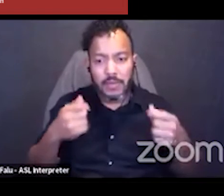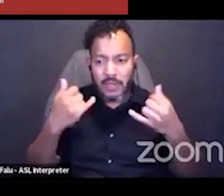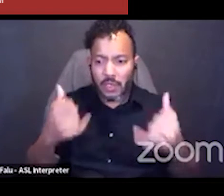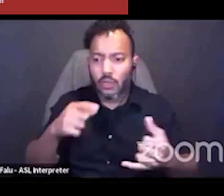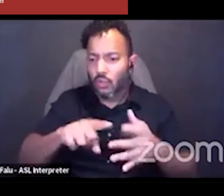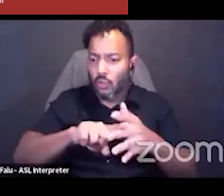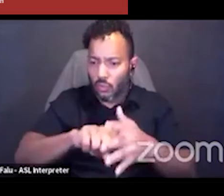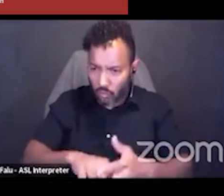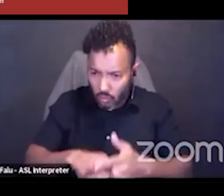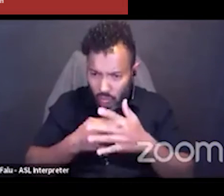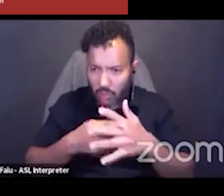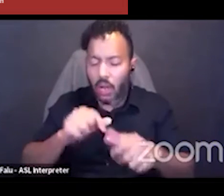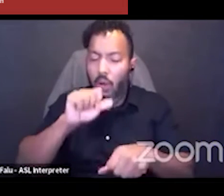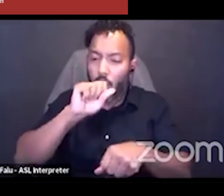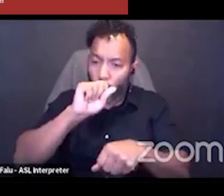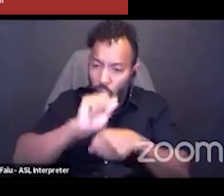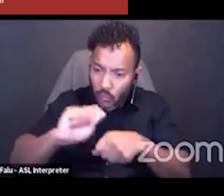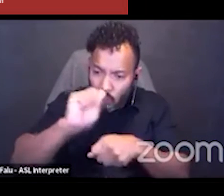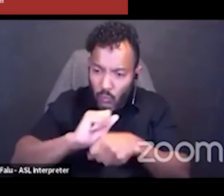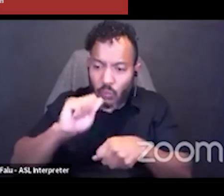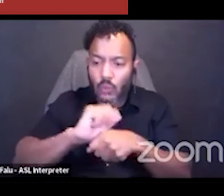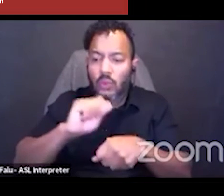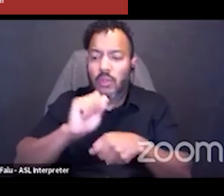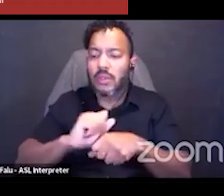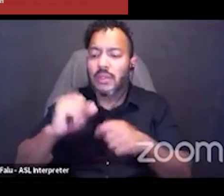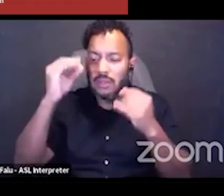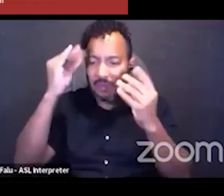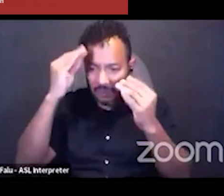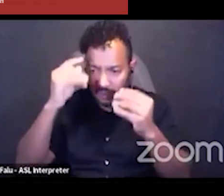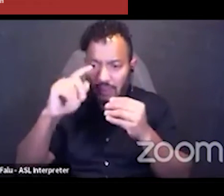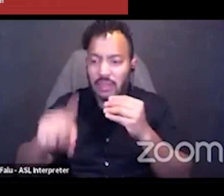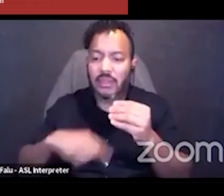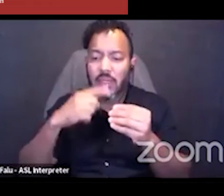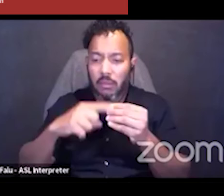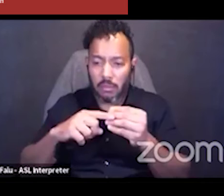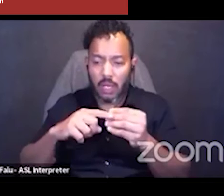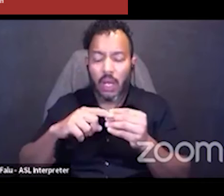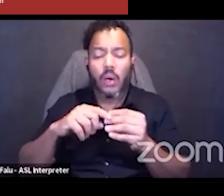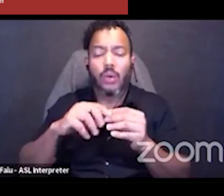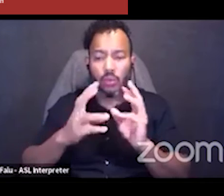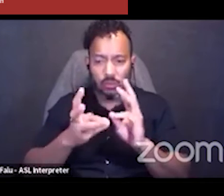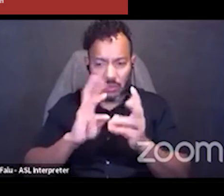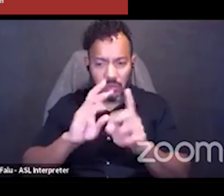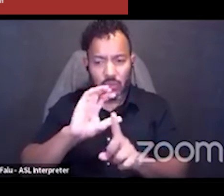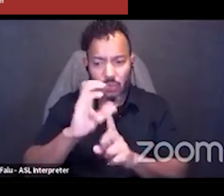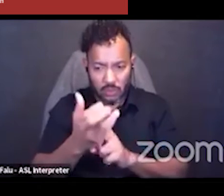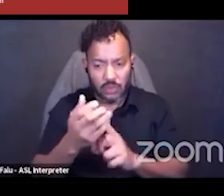are so grateful for that, I'll note money follows the person program needs to be permanently